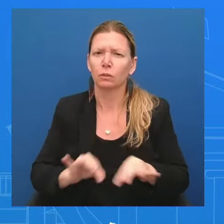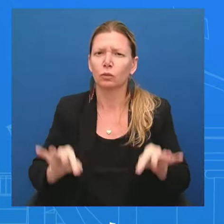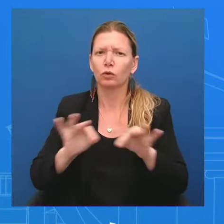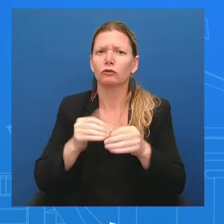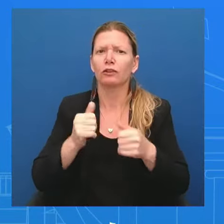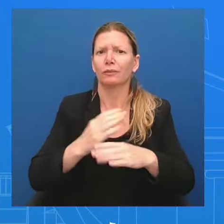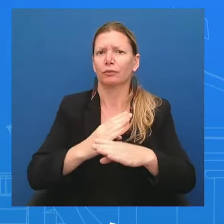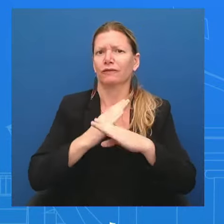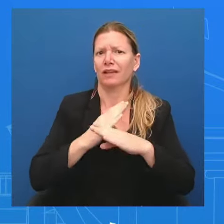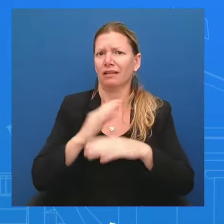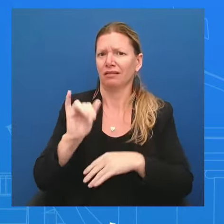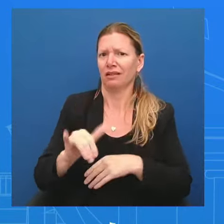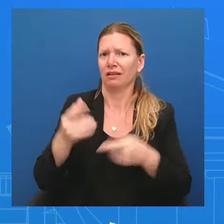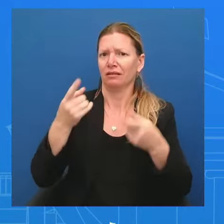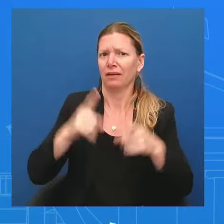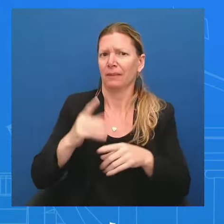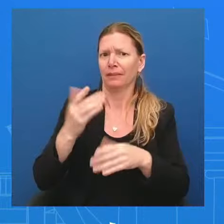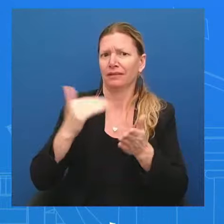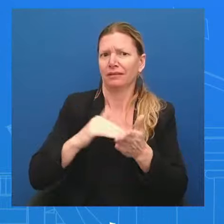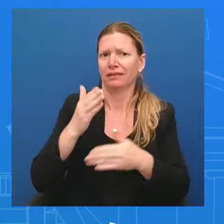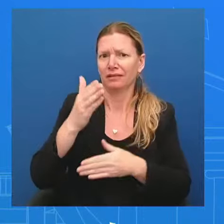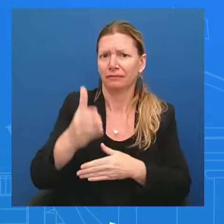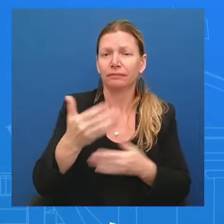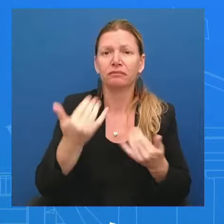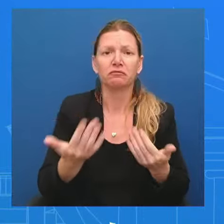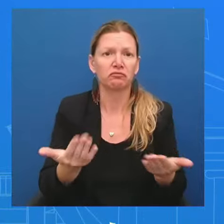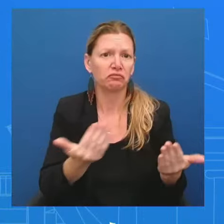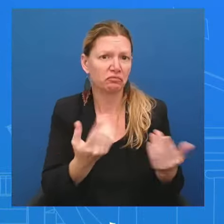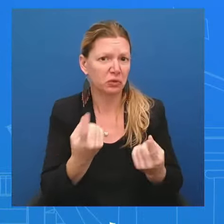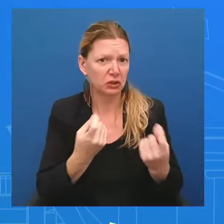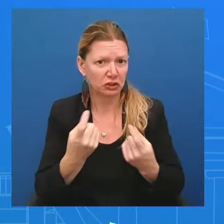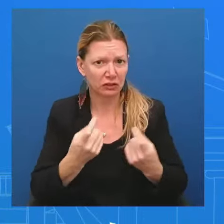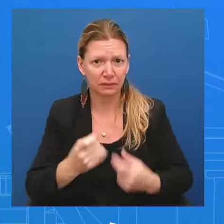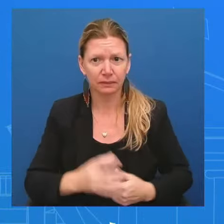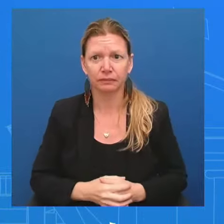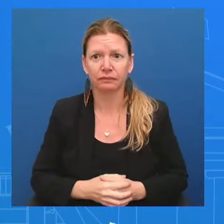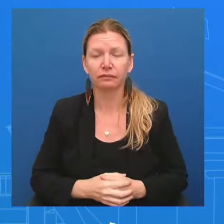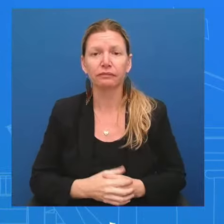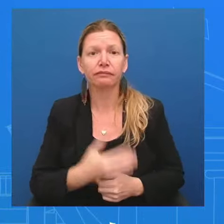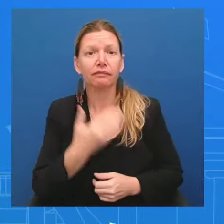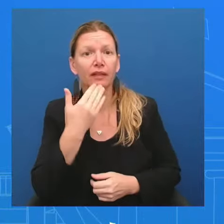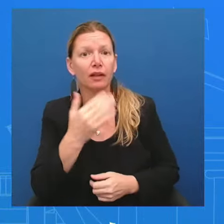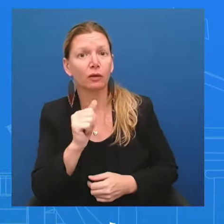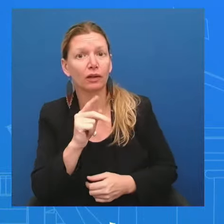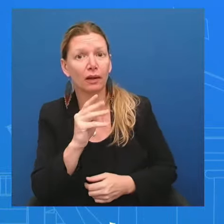Ms. Jean-Pierre: All right, . The Press: Thanks, Admiral. Can you explain how the strike in Rafah